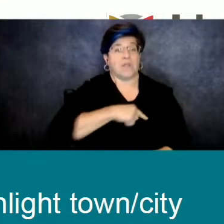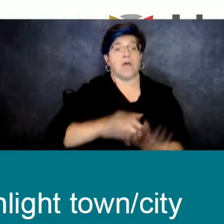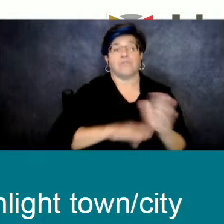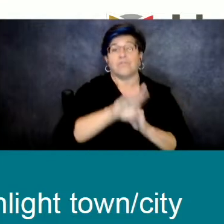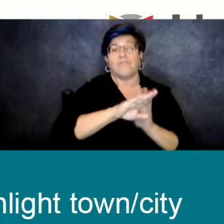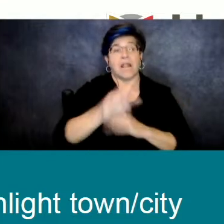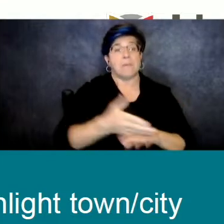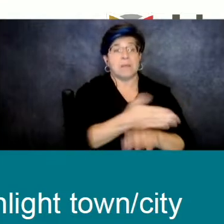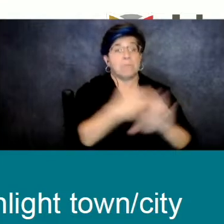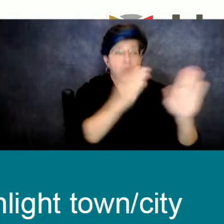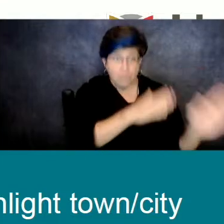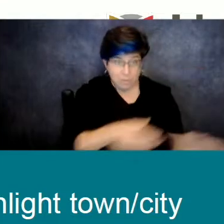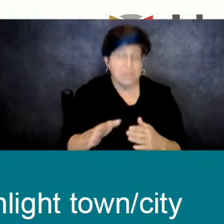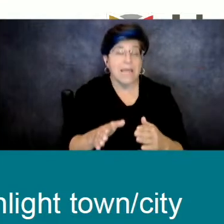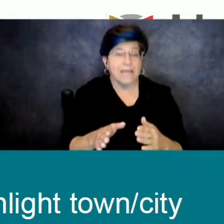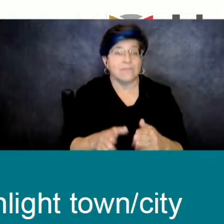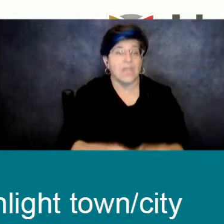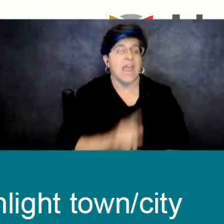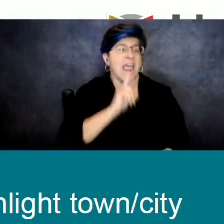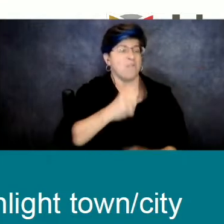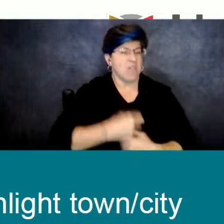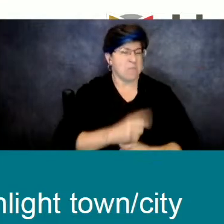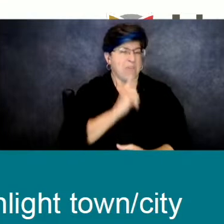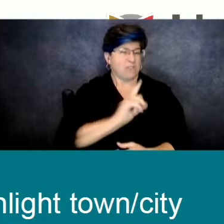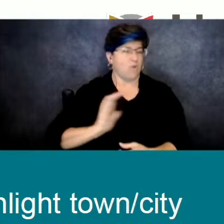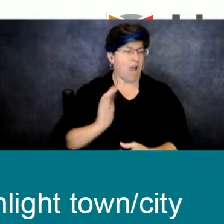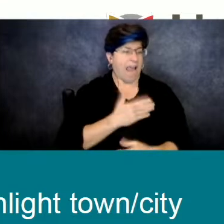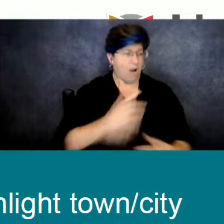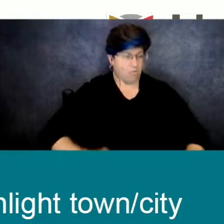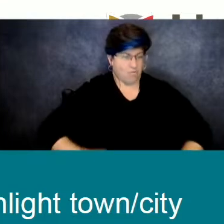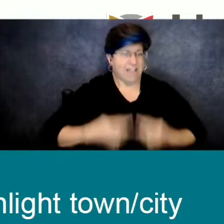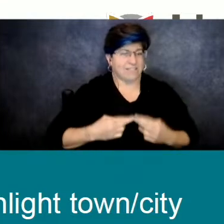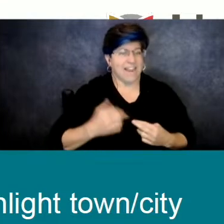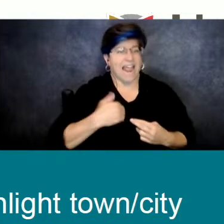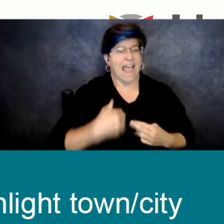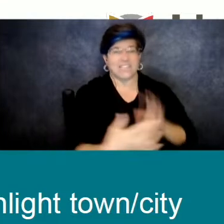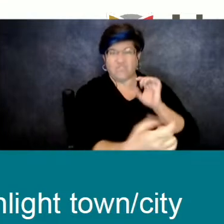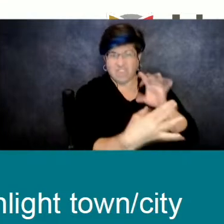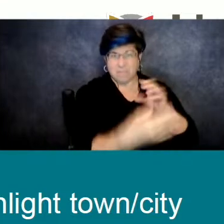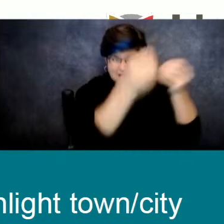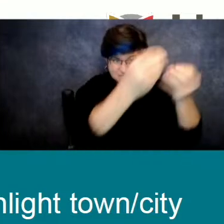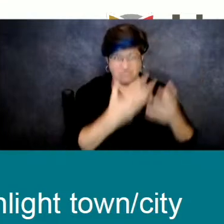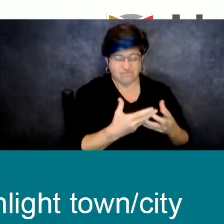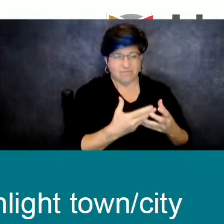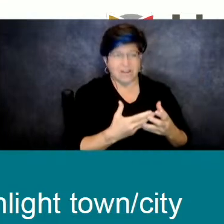ALSO AS THE HOSPITALS AND I'LL START DEVELOPING THESE